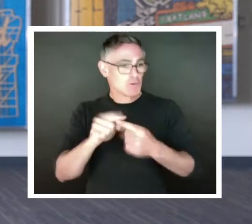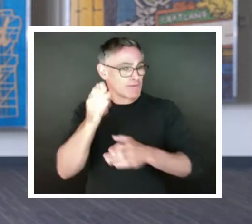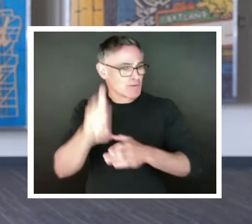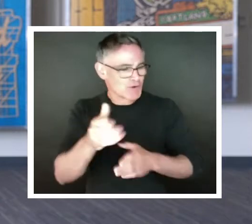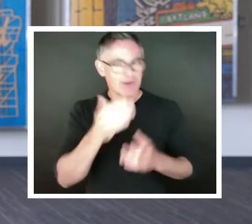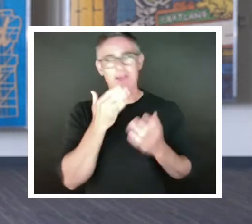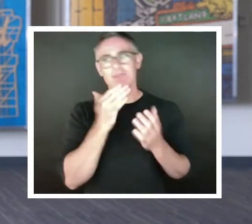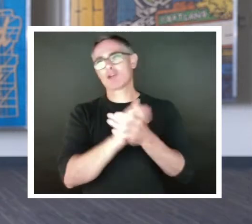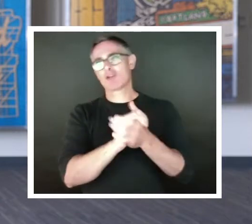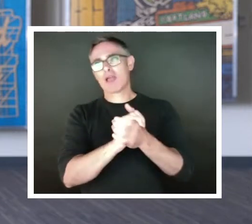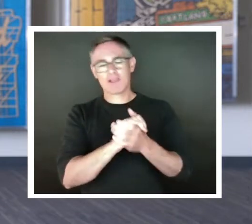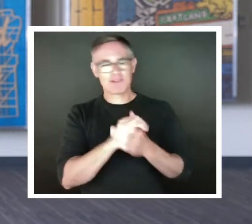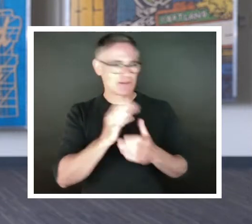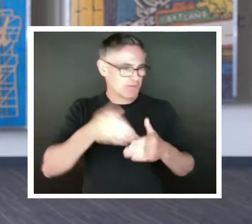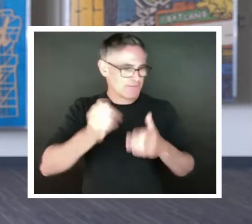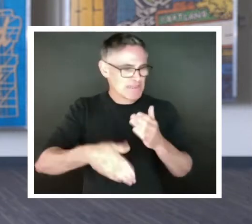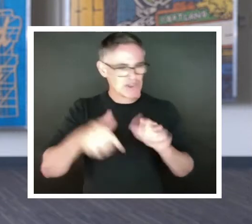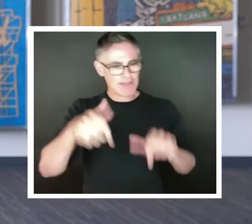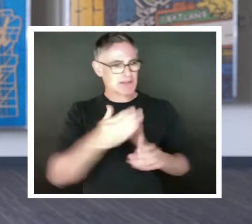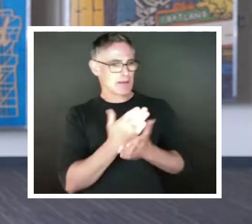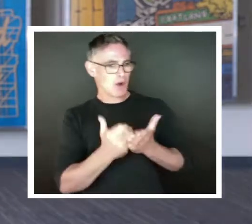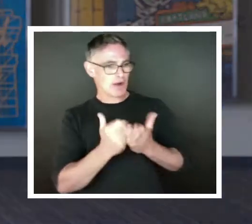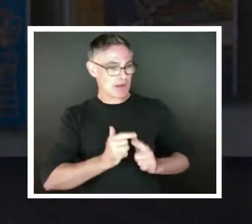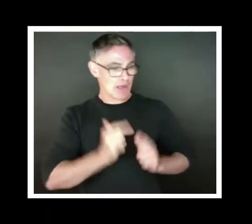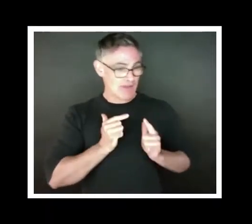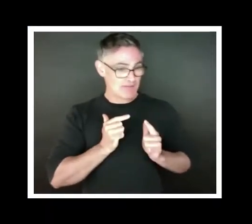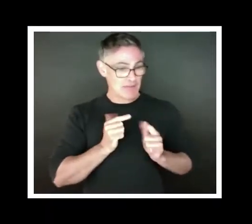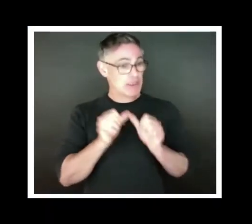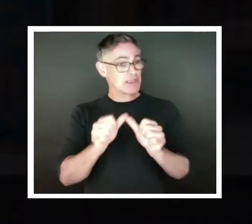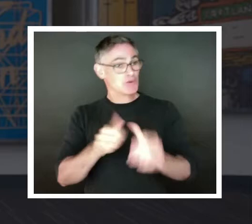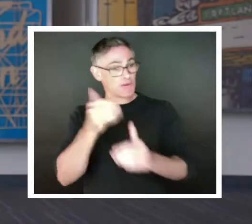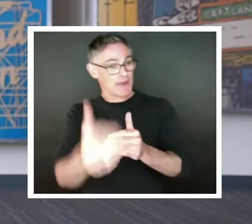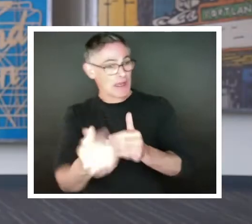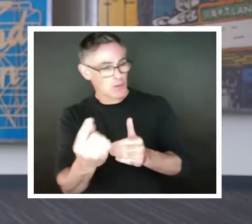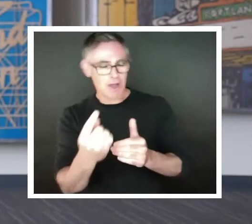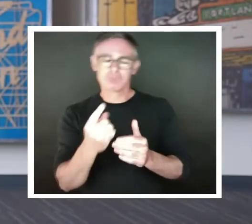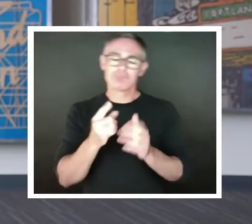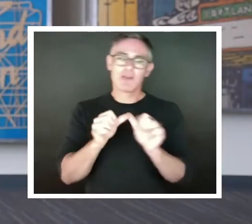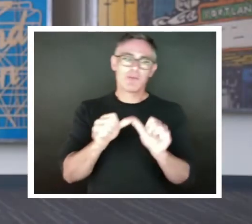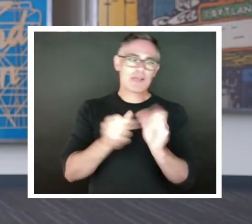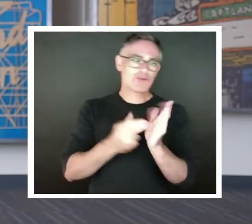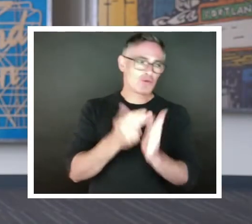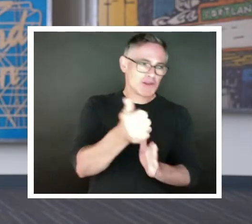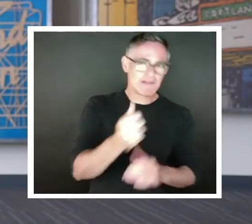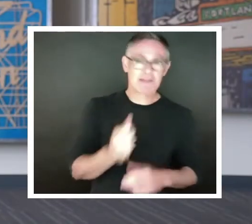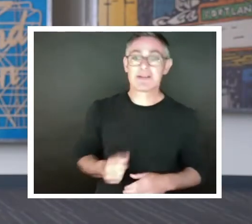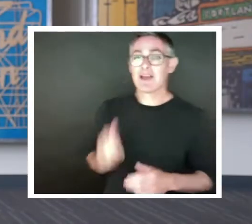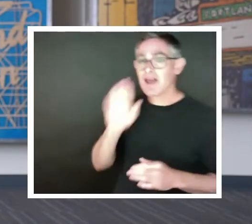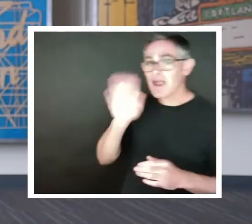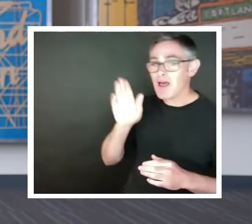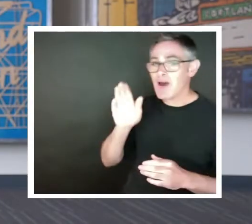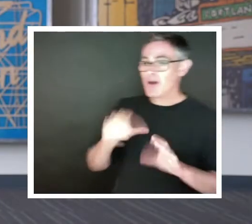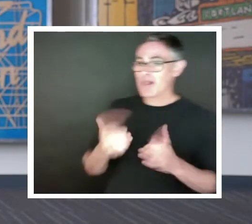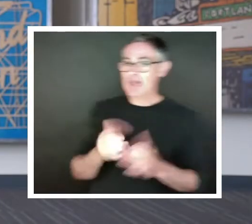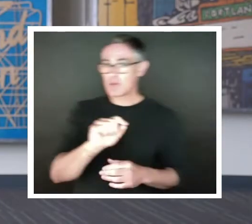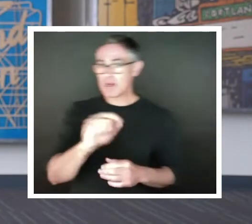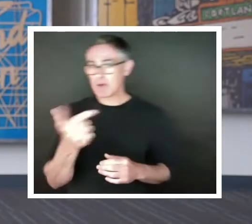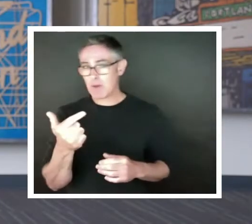And as we carry on to the next, stay true to yourself. Hello, MCECS class of 2021. My name is Katherine.